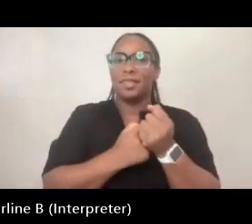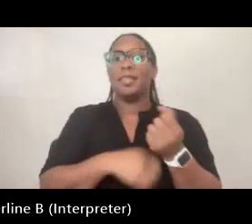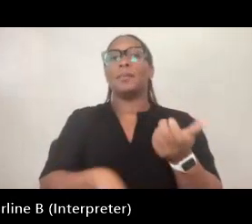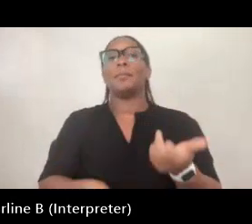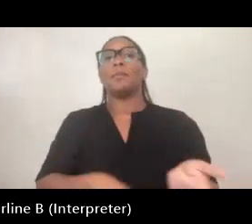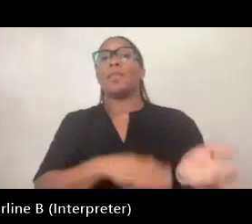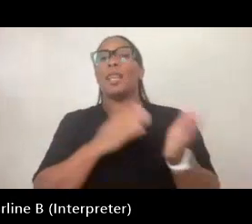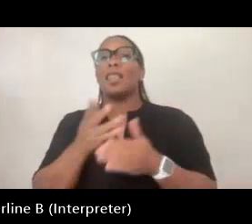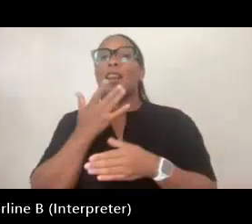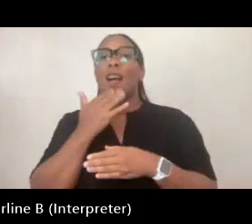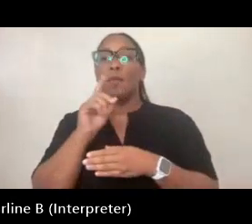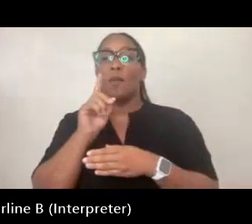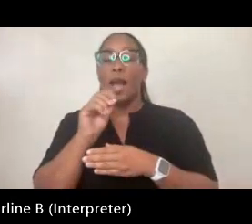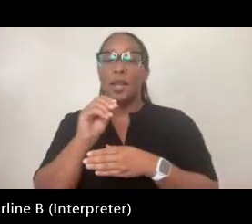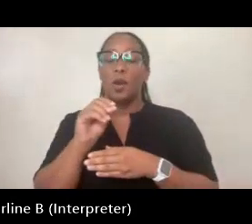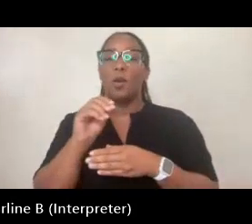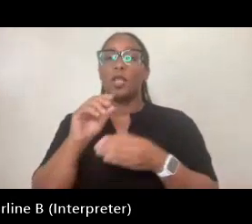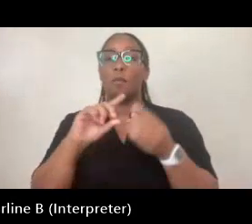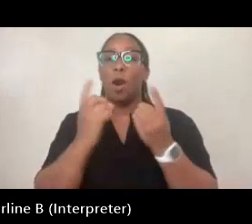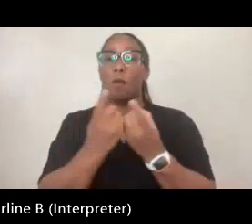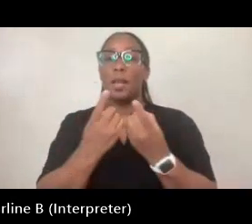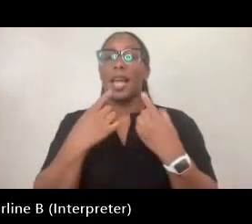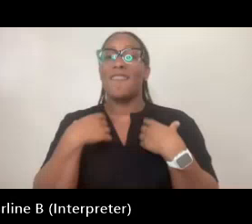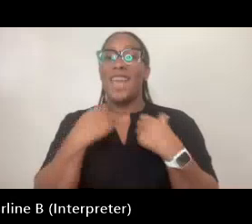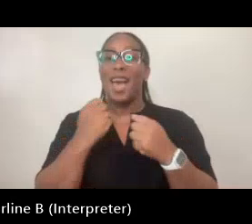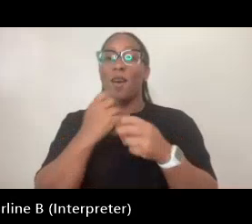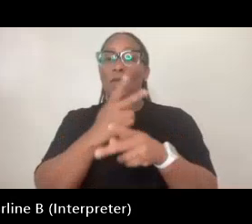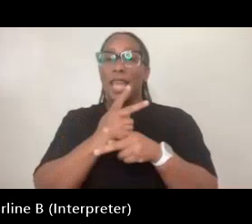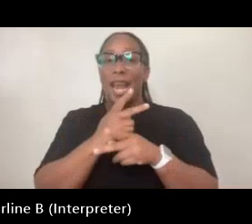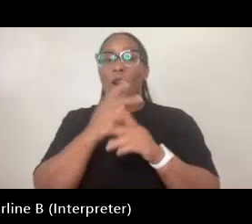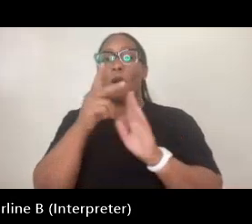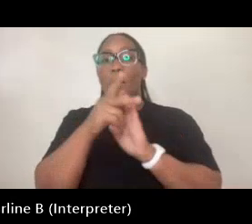The Colorado Department of Health care policy and financing and other potential partners.